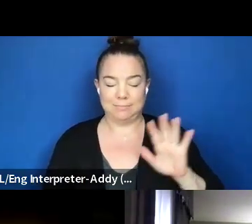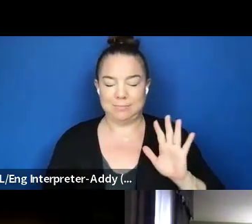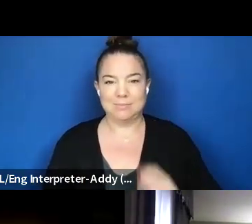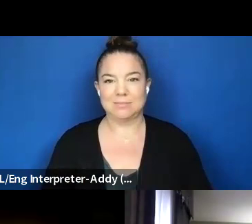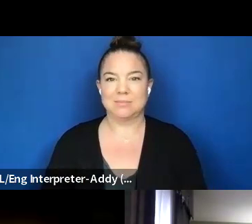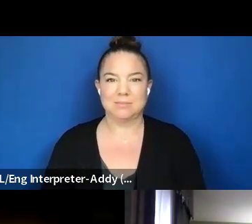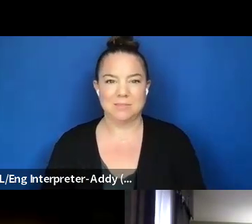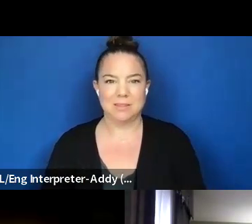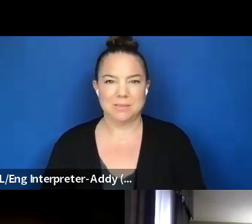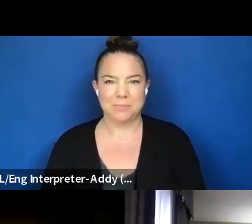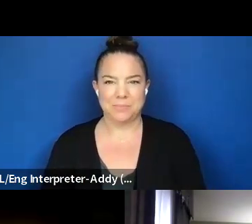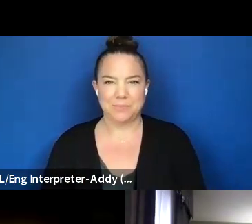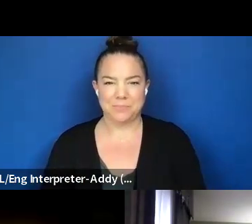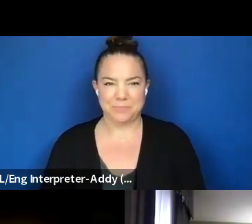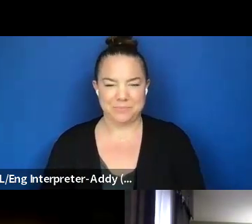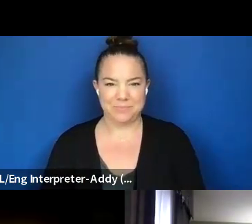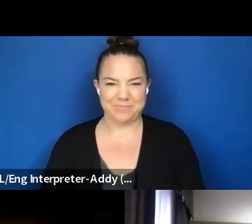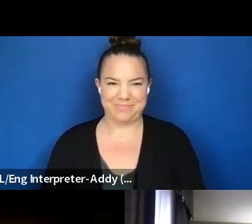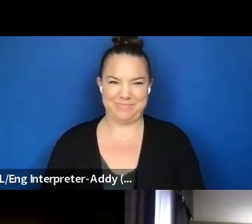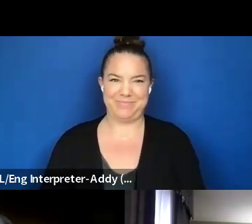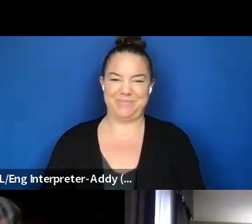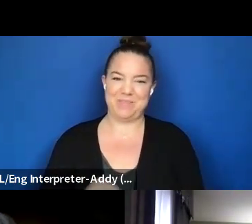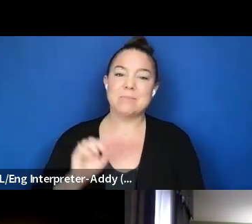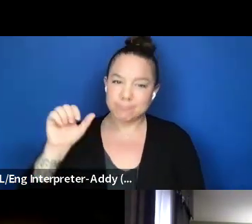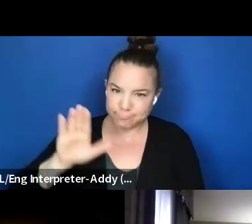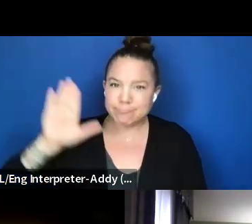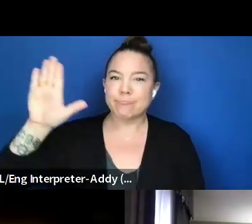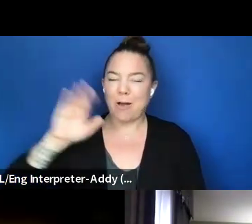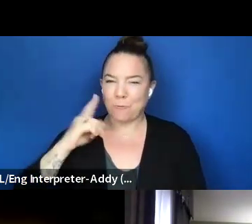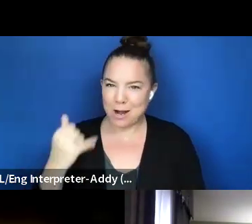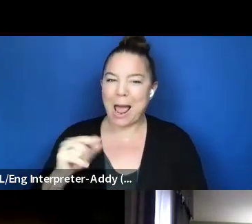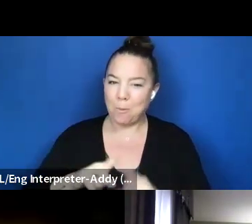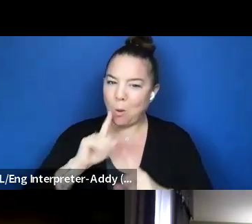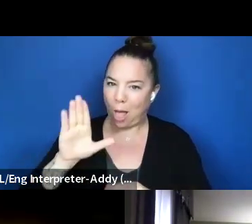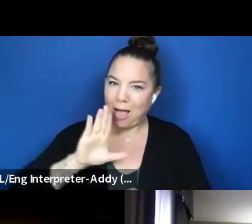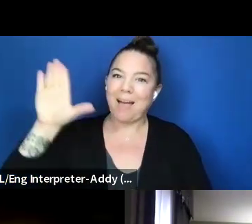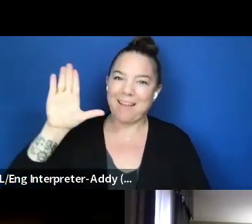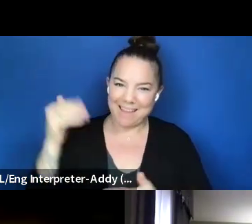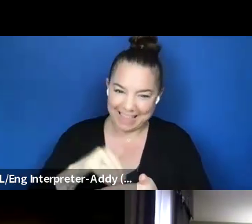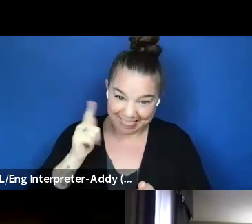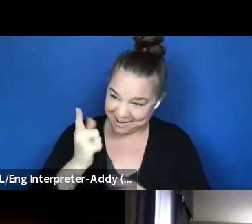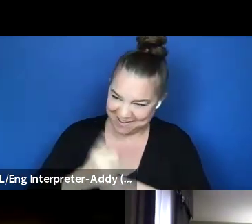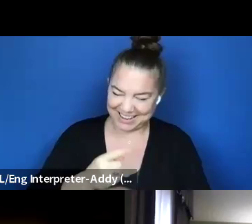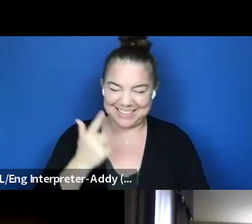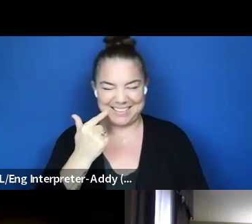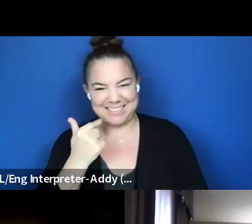Don Posh: You can put yours down for now, but I'm sure you'll be back. Don Posh: yeah, I you know, if